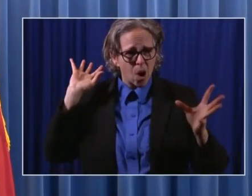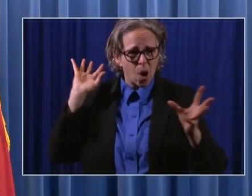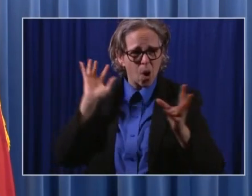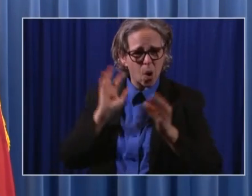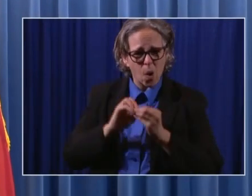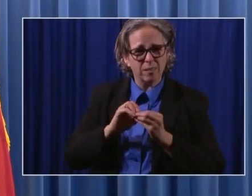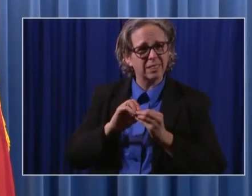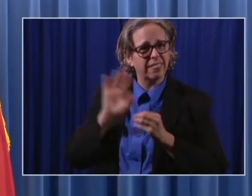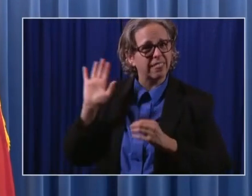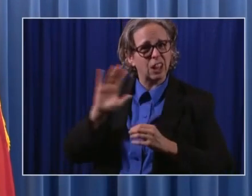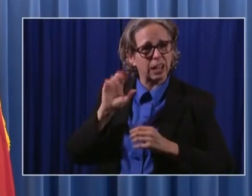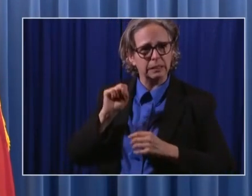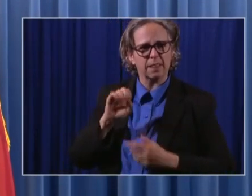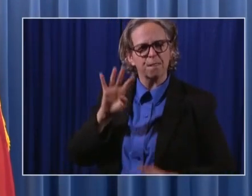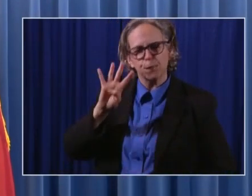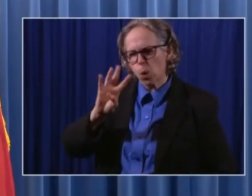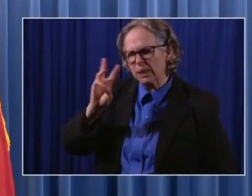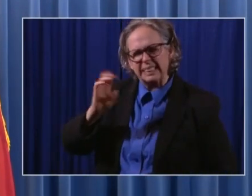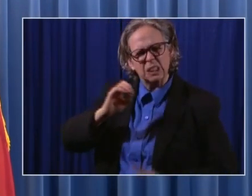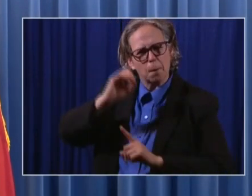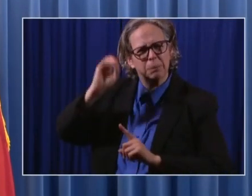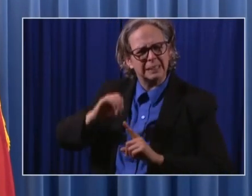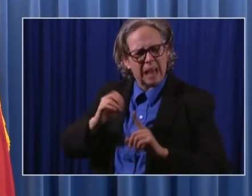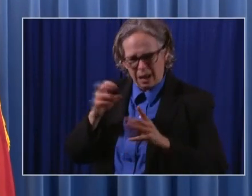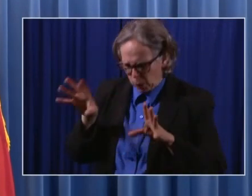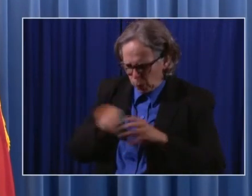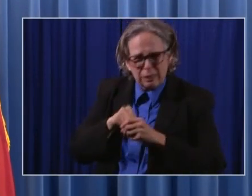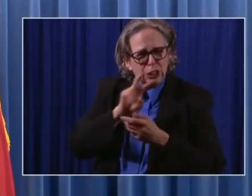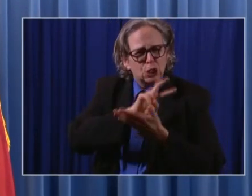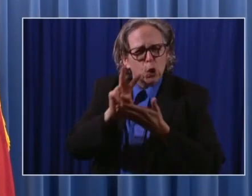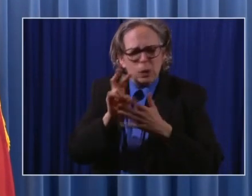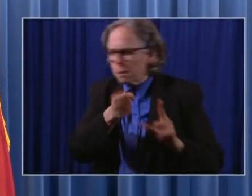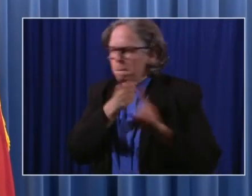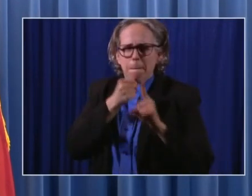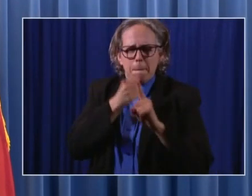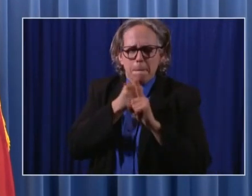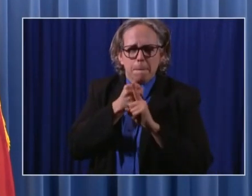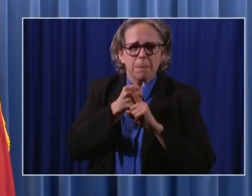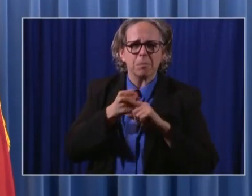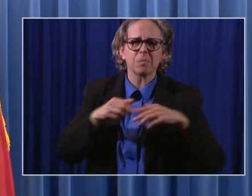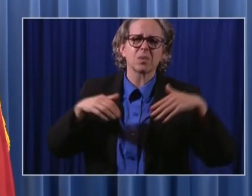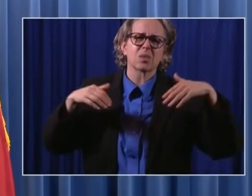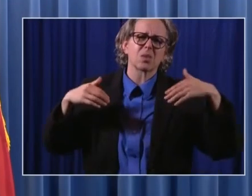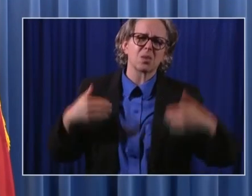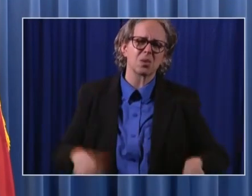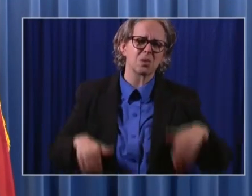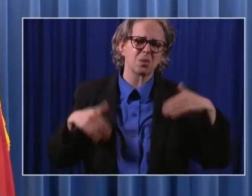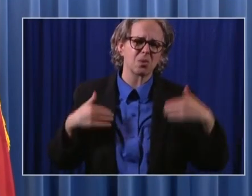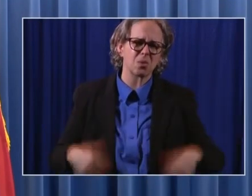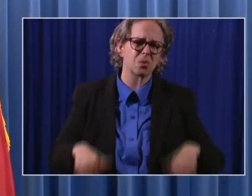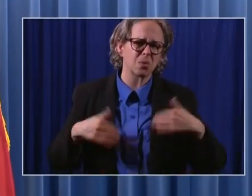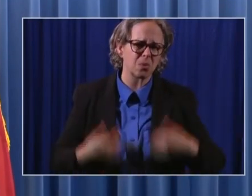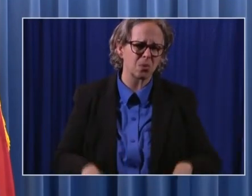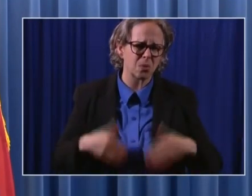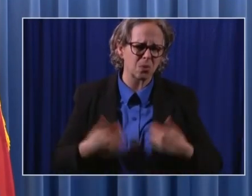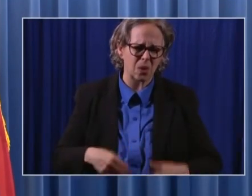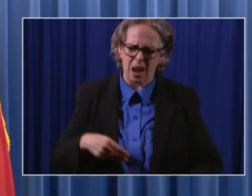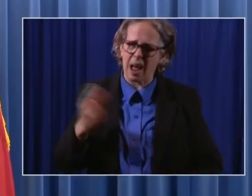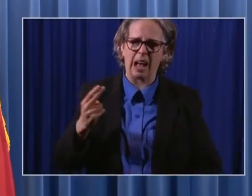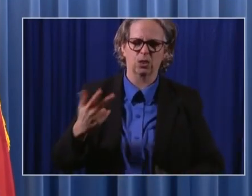CASES OF BEEN IDENTIFIED AND LAWRENCE COUNTY, WHICH REPRESENTS 46% OF THE TOTAL CASES SINCE THE BEGINNING OF